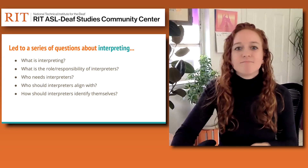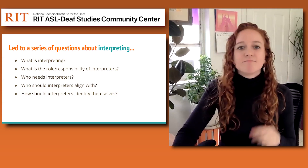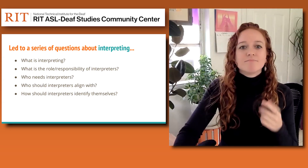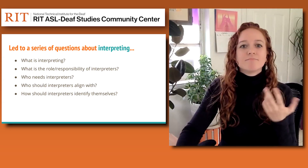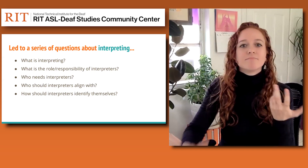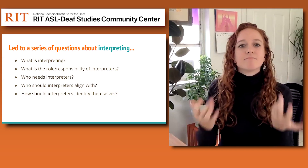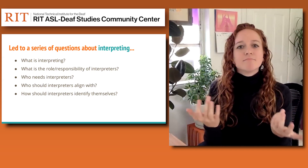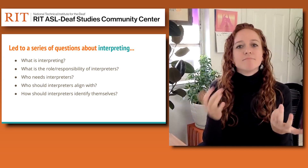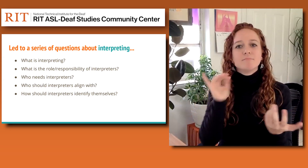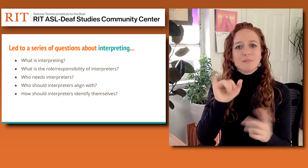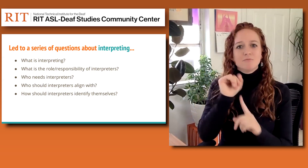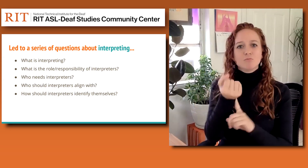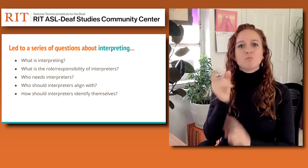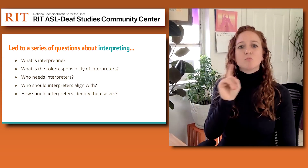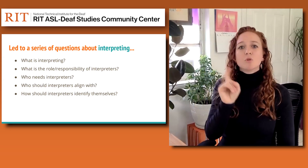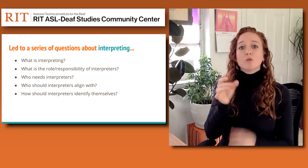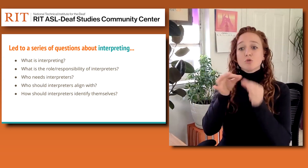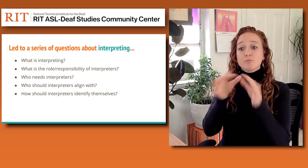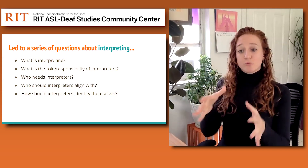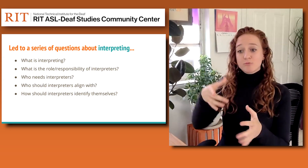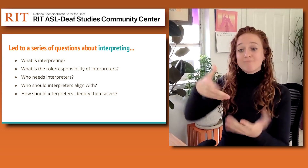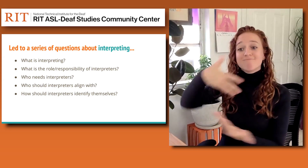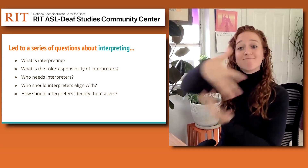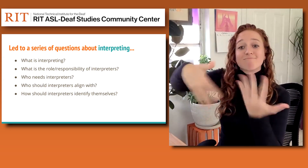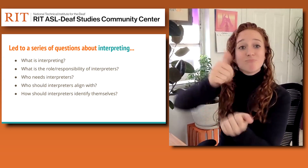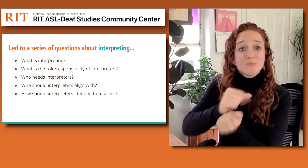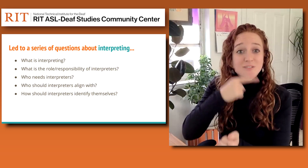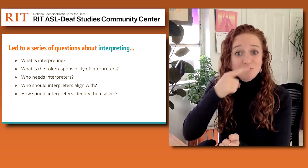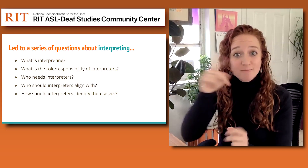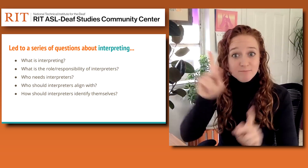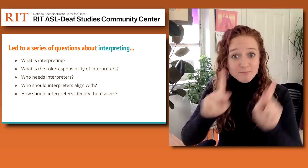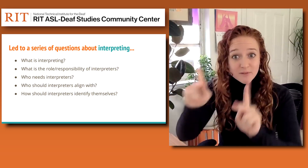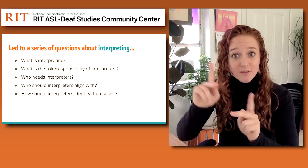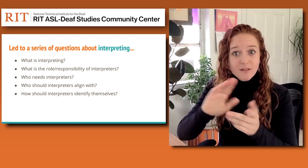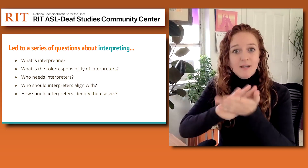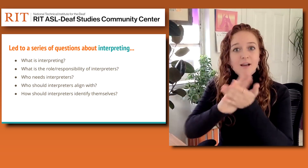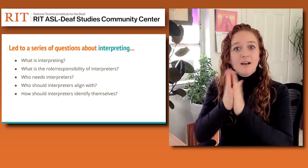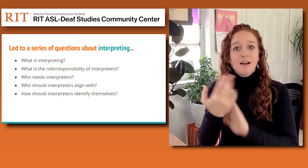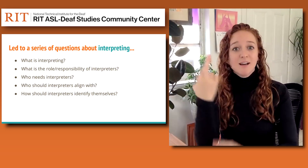that came to the fore. So, the interpreter was talking with hearing people